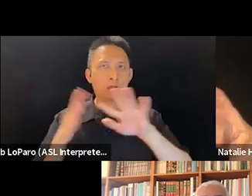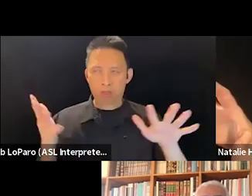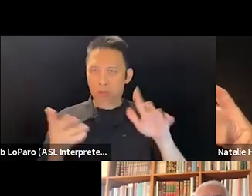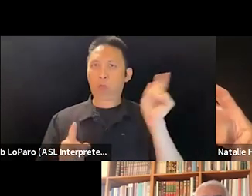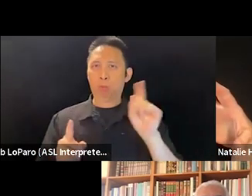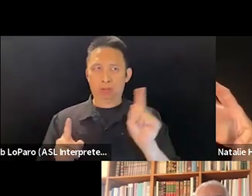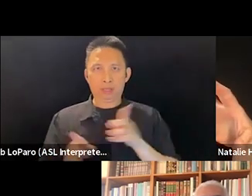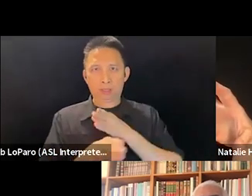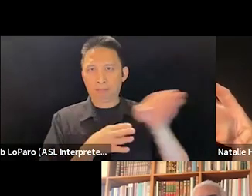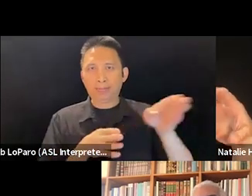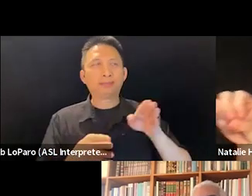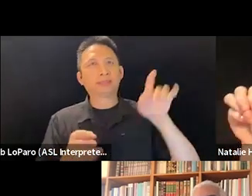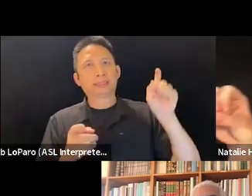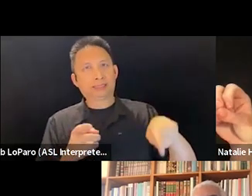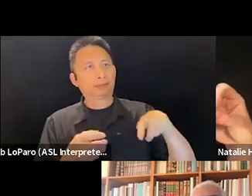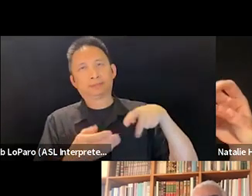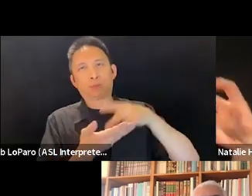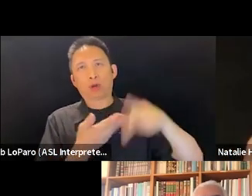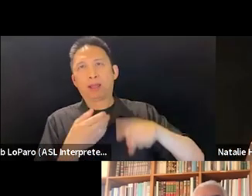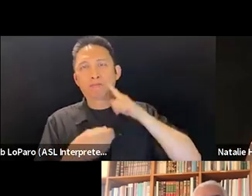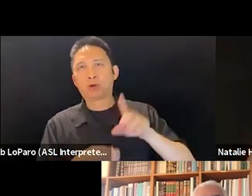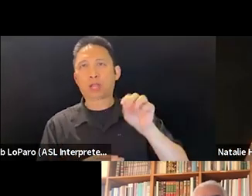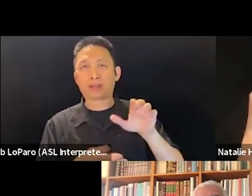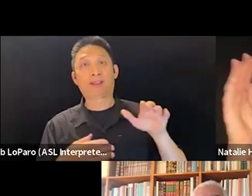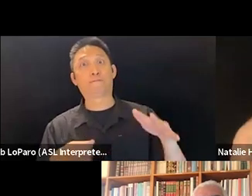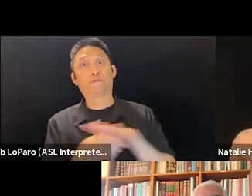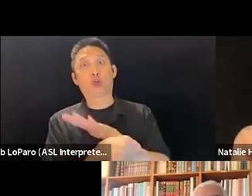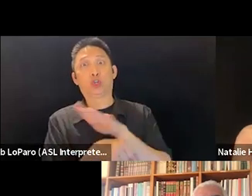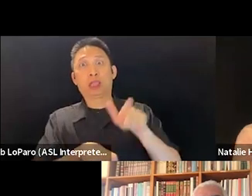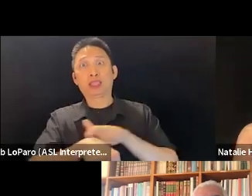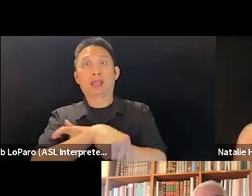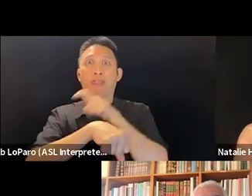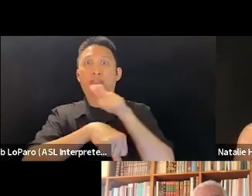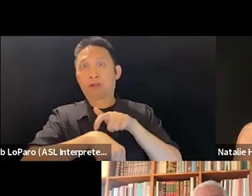documentary that feature length. You can probably write that list in an hour